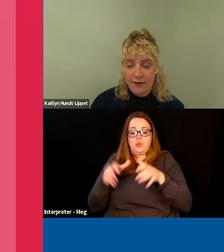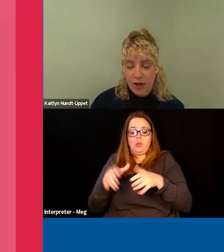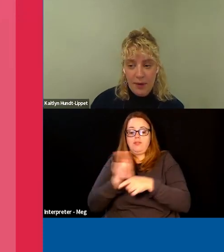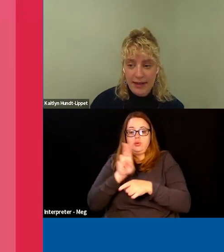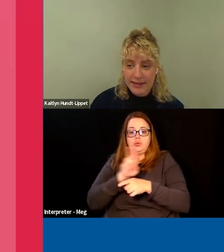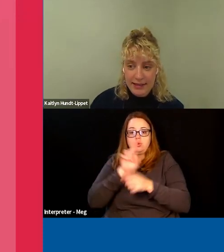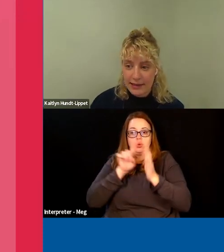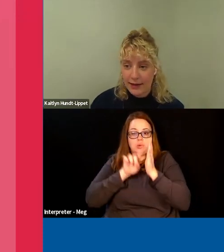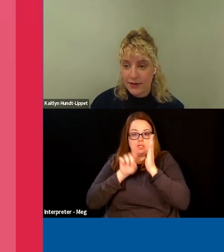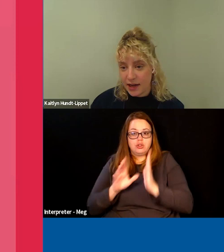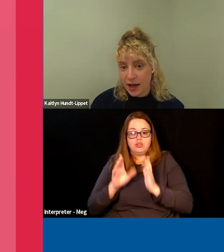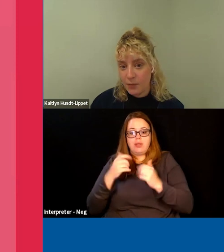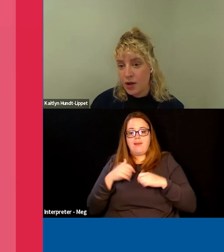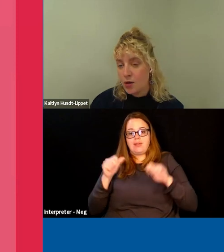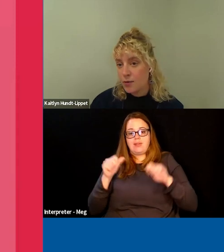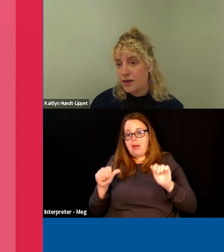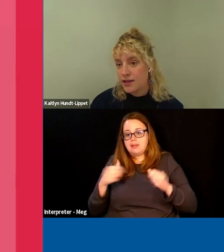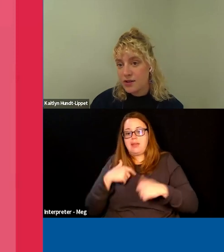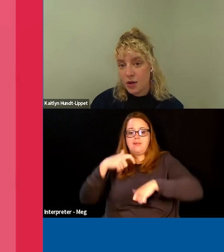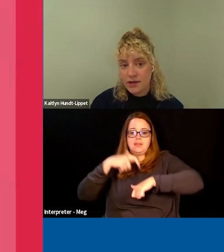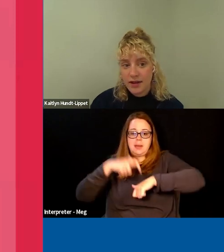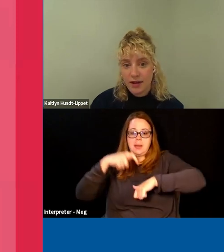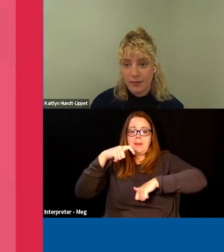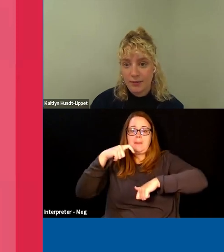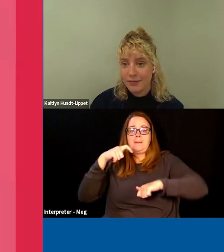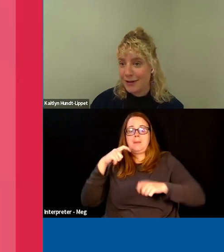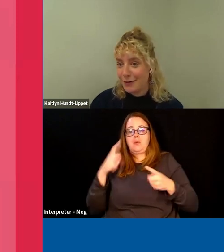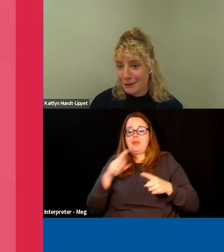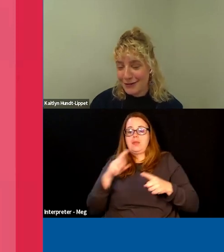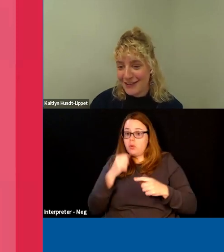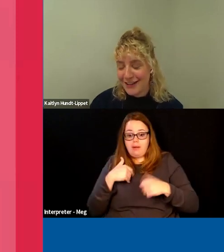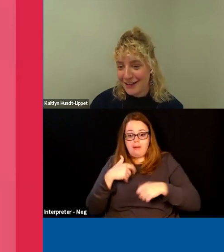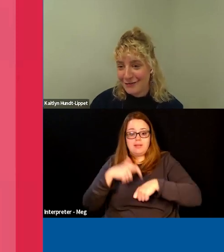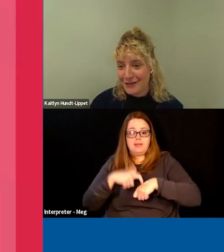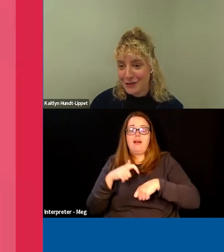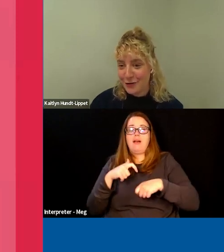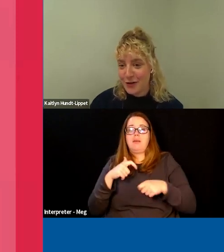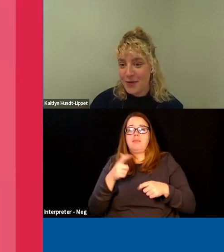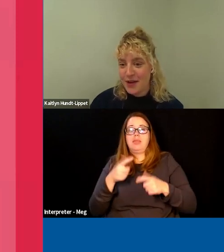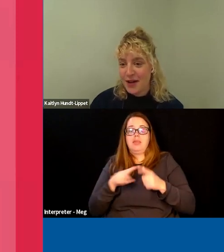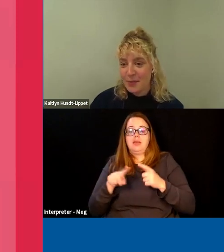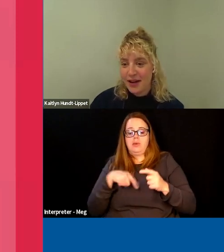They have the capacity, they have the time. When they don't, then we run the dedicated research for them.